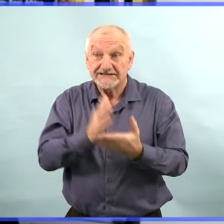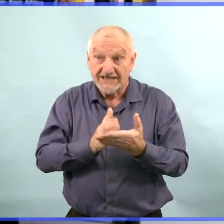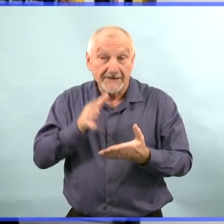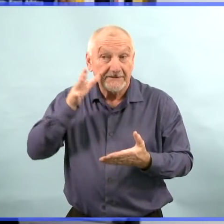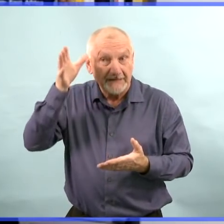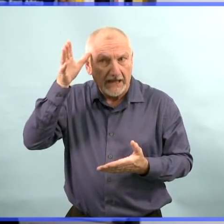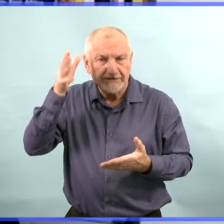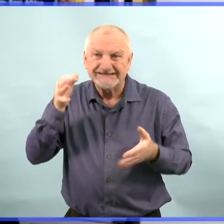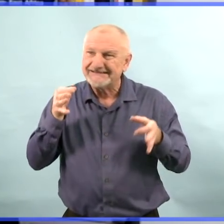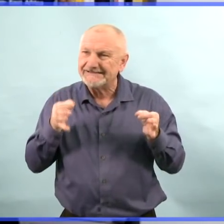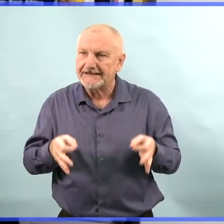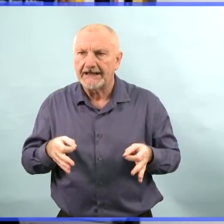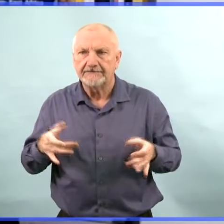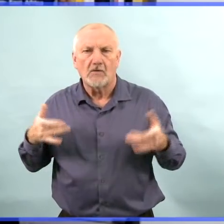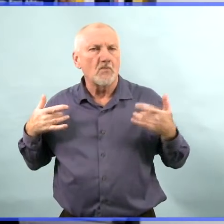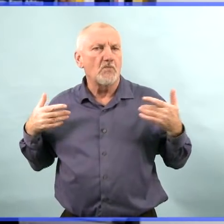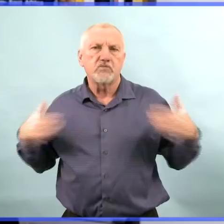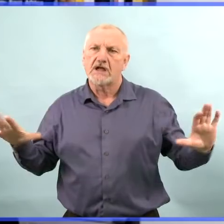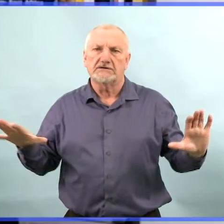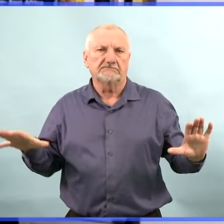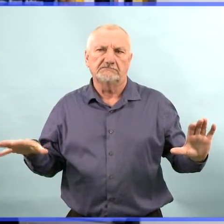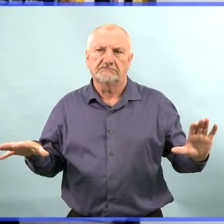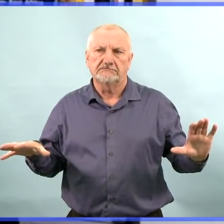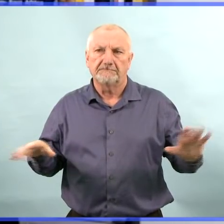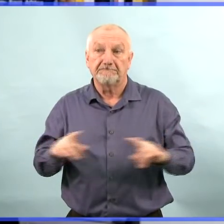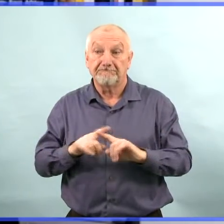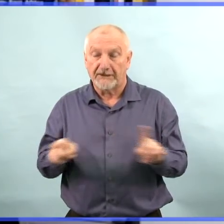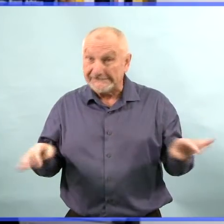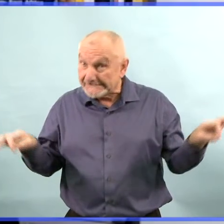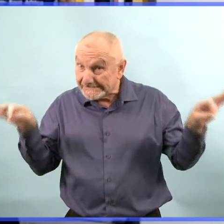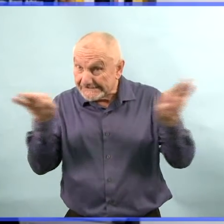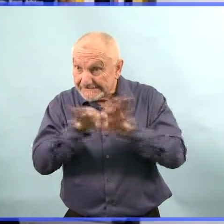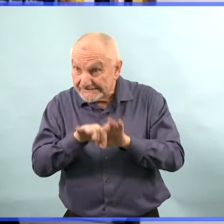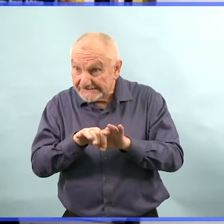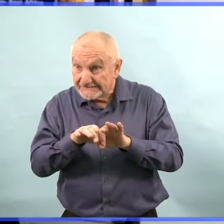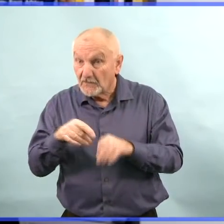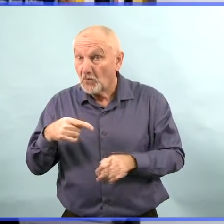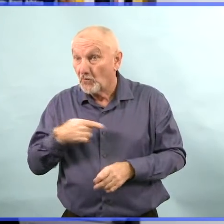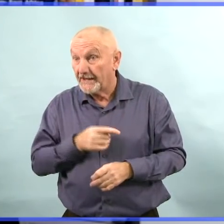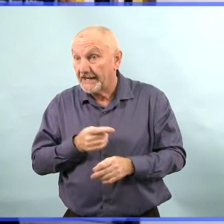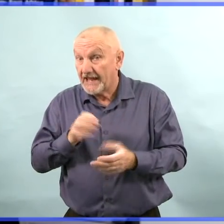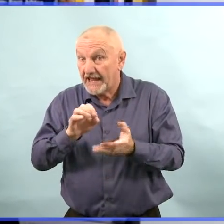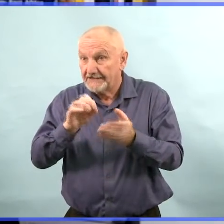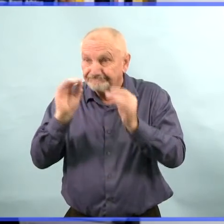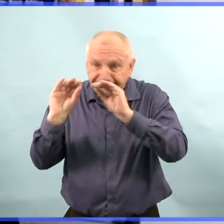make sure that parents have every piece of information they need to inform that decision